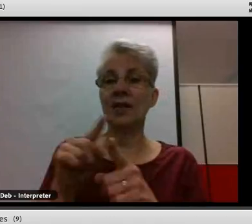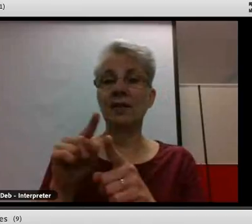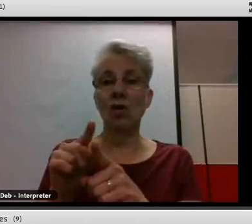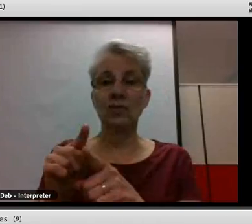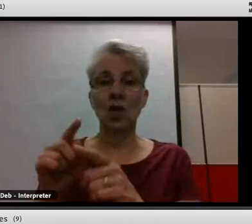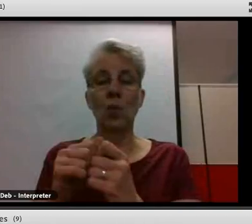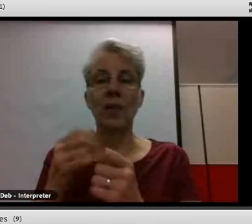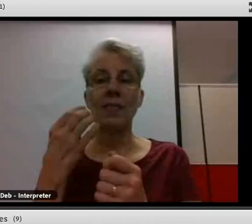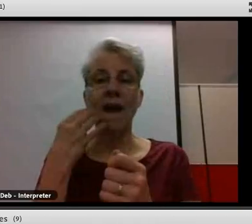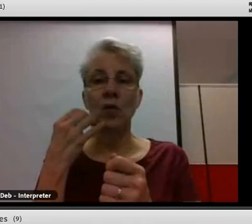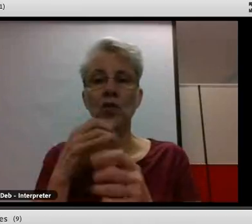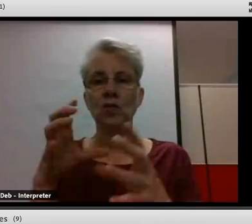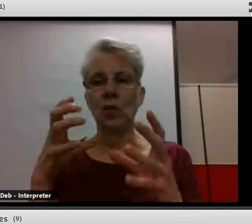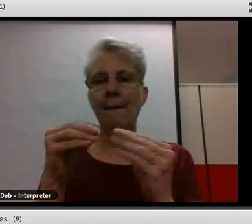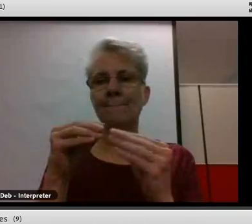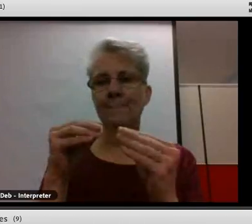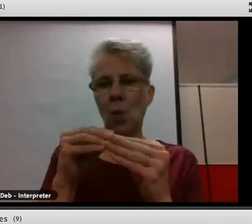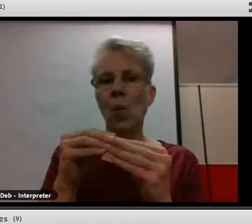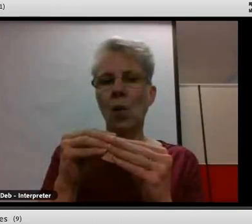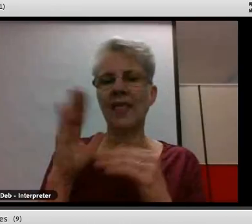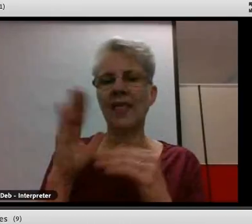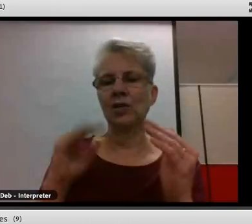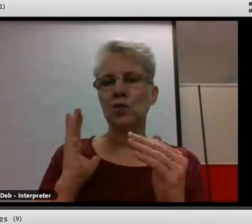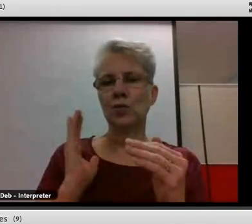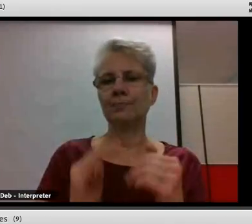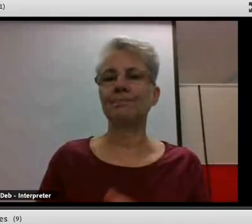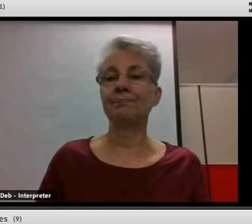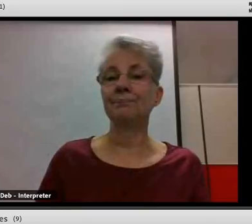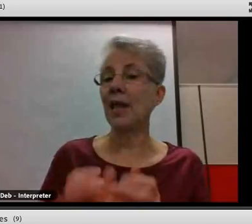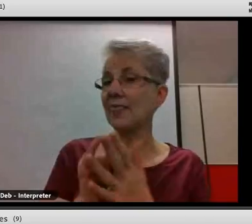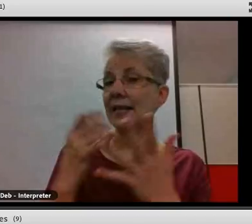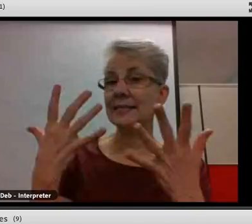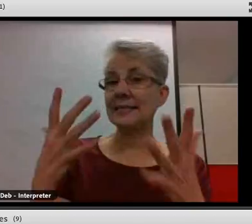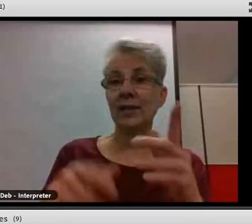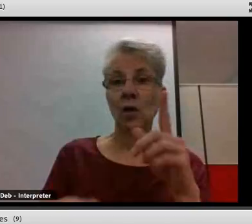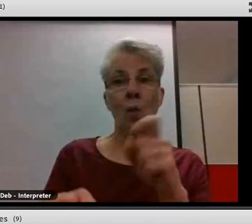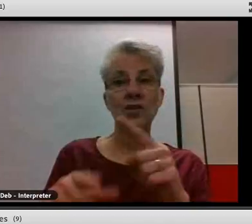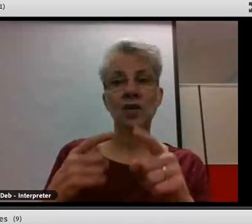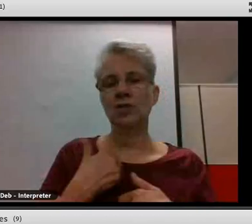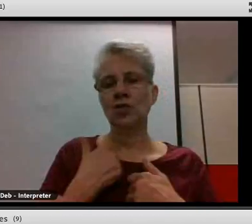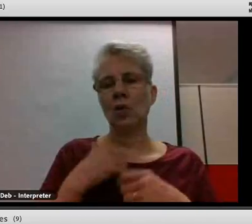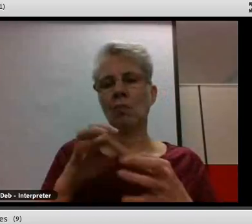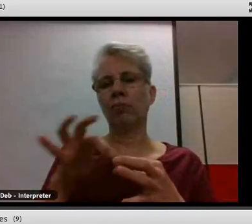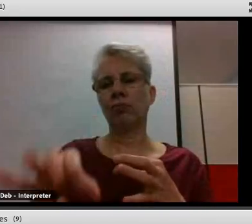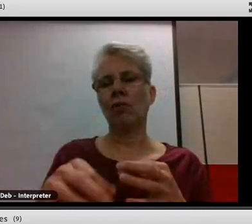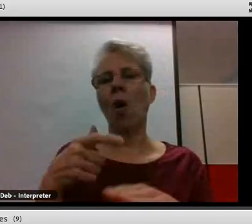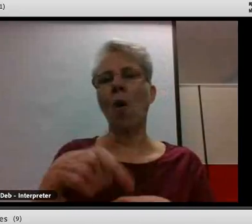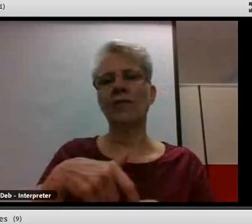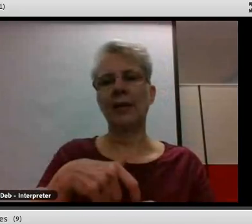And also if you do tabbing in Internet Explorer and Chrome,